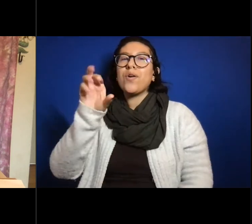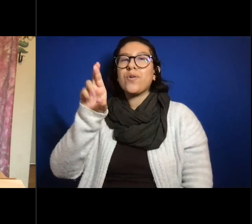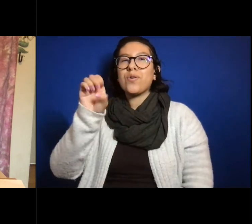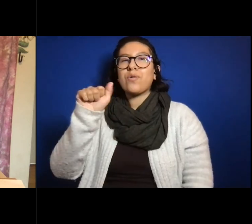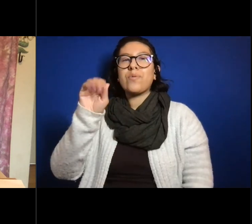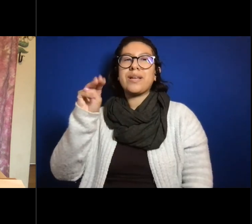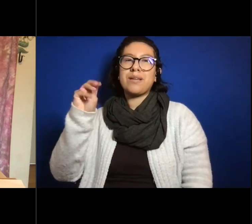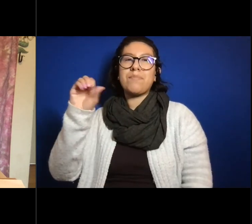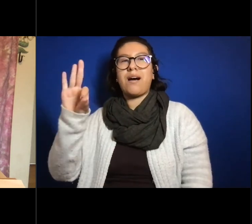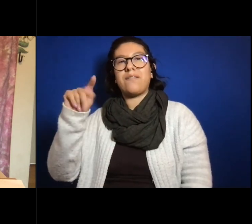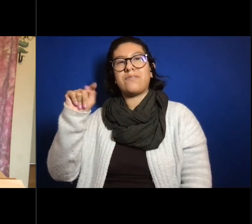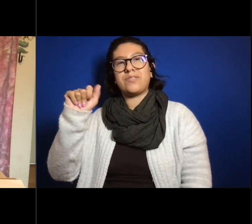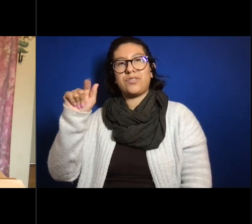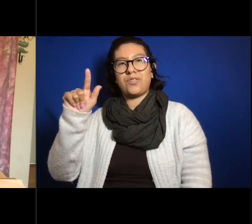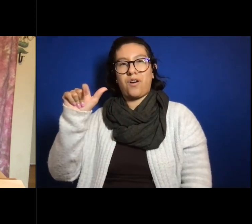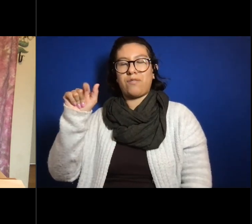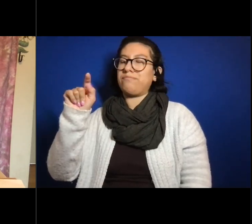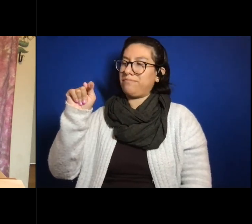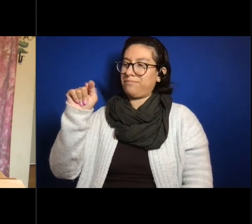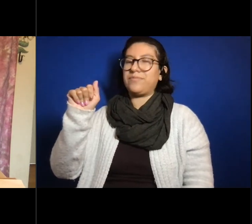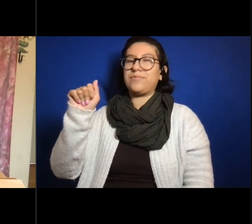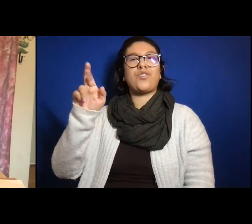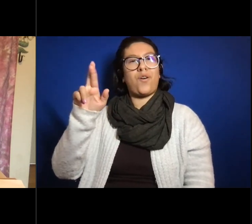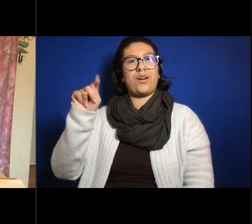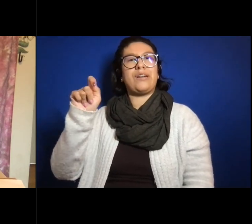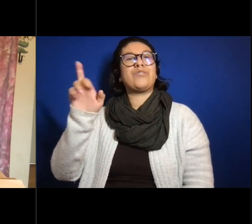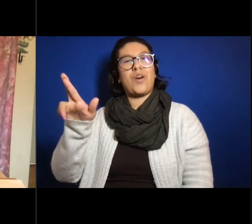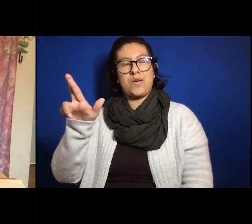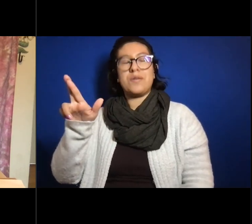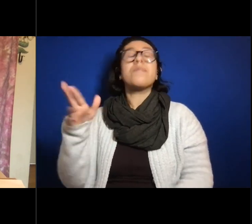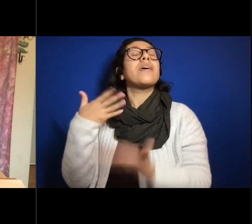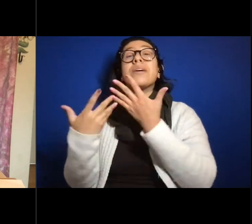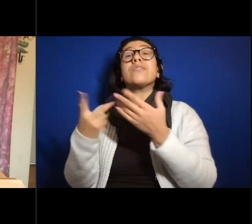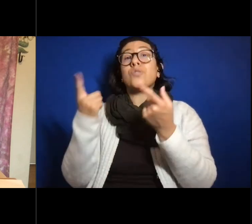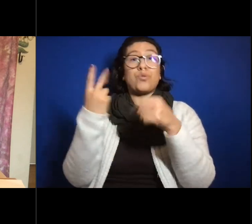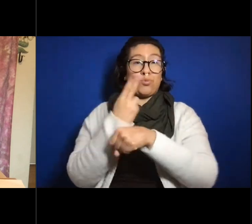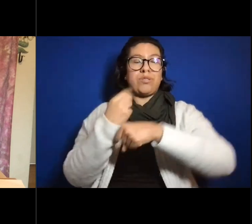and that will make it stickier. You guys also mentioned wood and nails